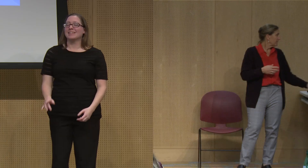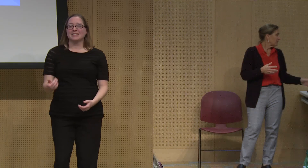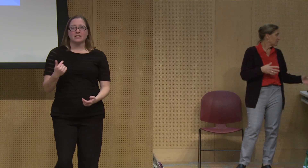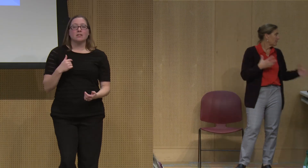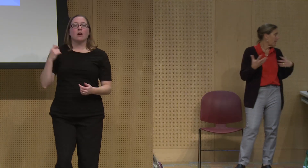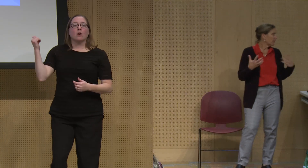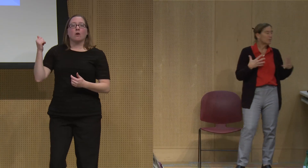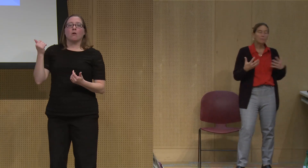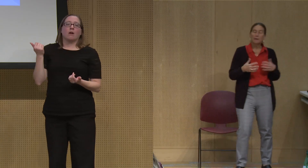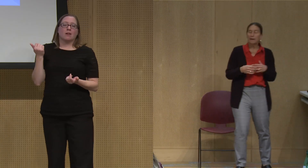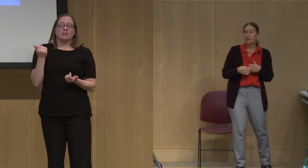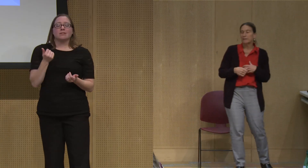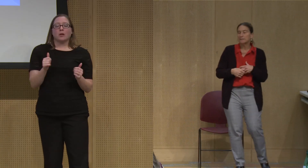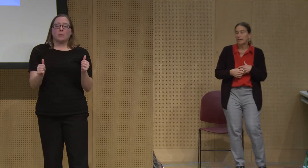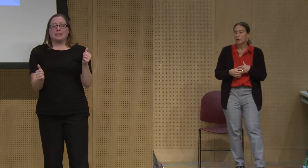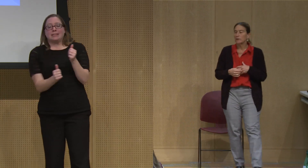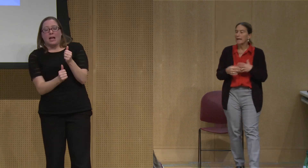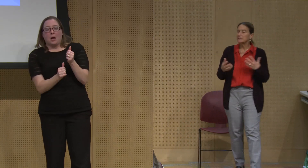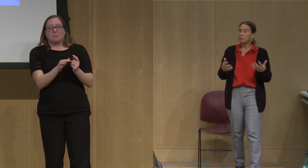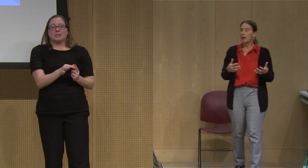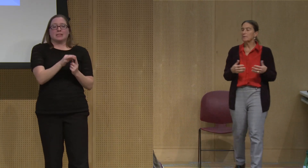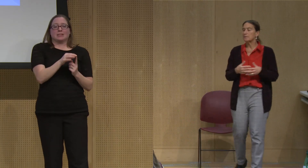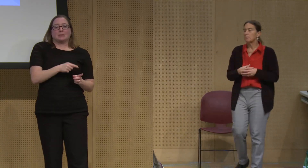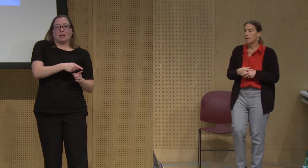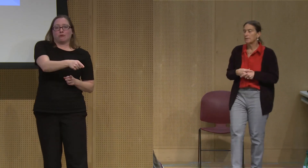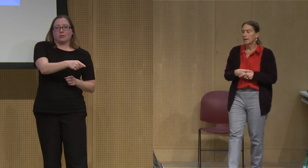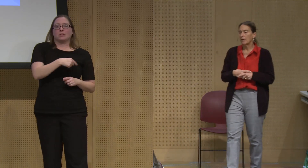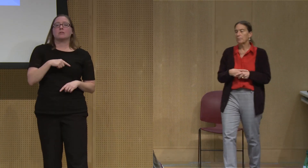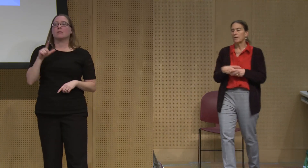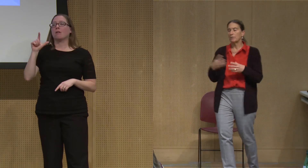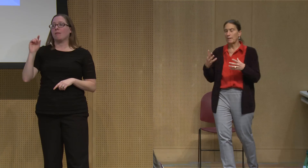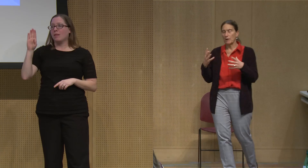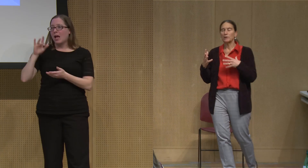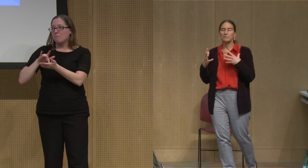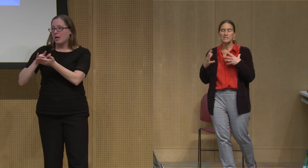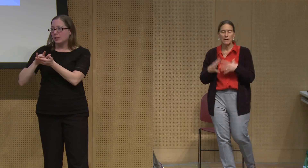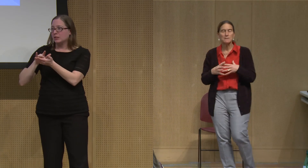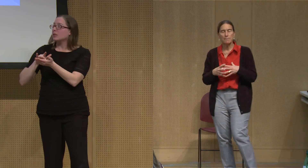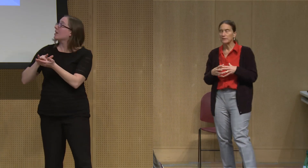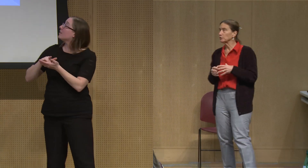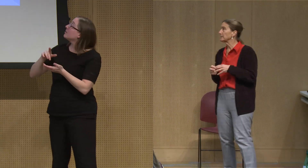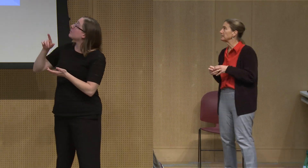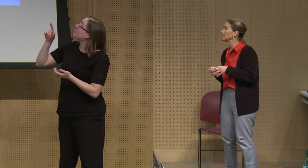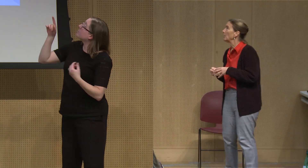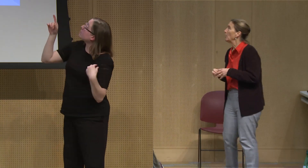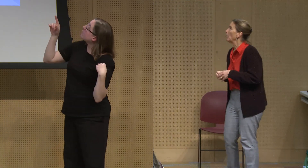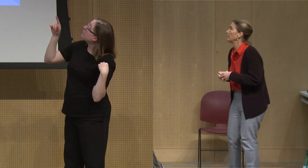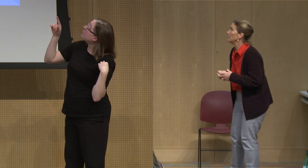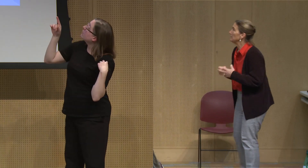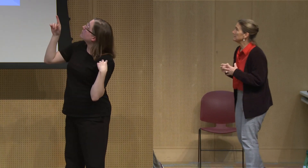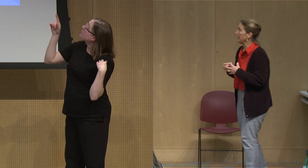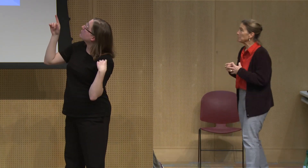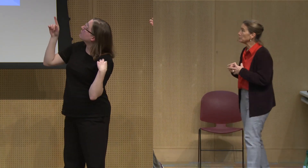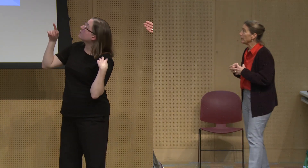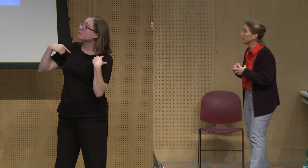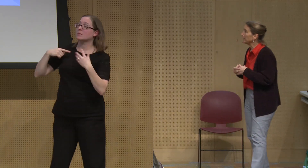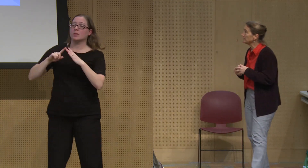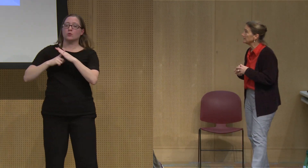THERE ARE SOME OTHER AREAS THAT ARE LESS PROMINENT IN PUBLIC HEALTH BUT ARE KIND OF SUBSPECIALTIES. ONE OF THEM IS LABORATORY MEDICINE.